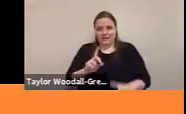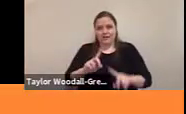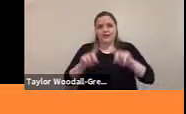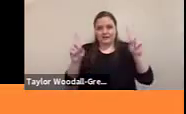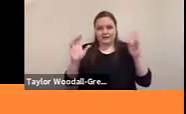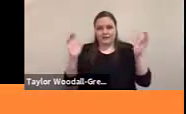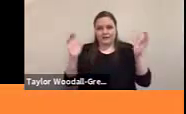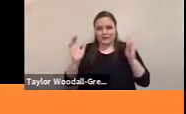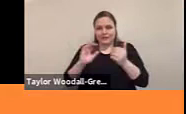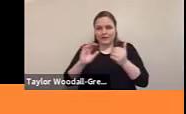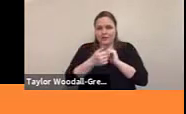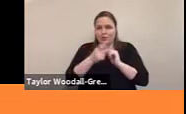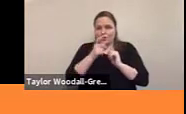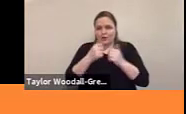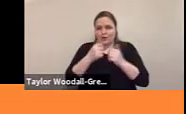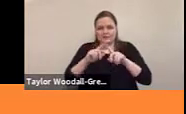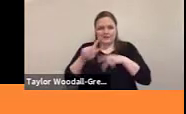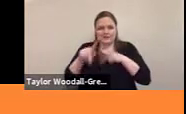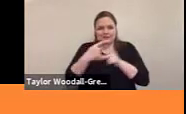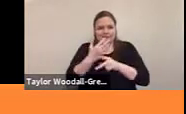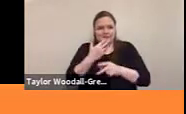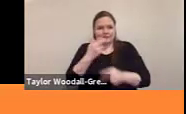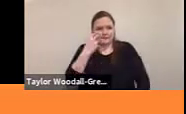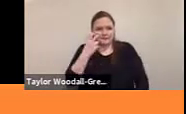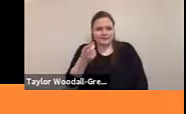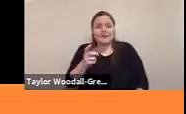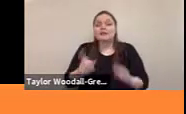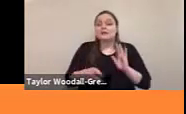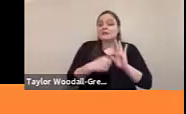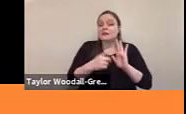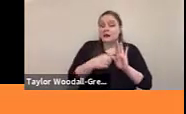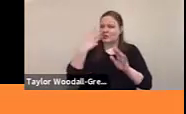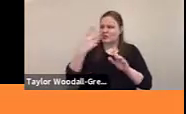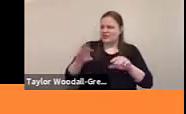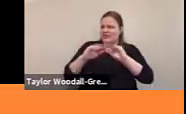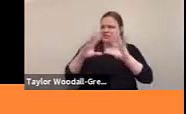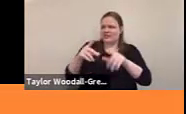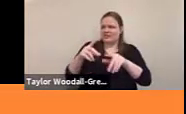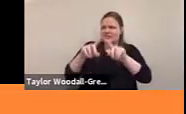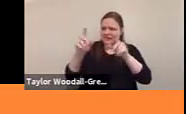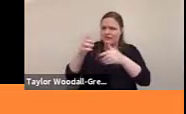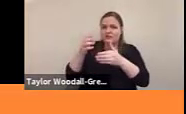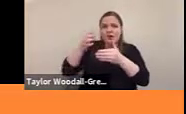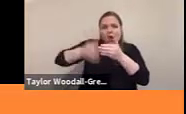And in some cases you can still make out the differences in the legend but with some types of colorblindness,